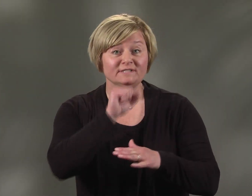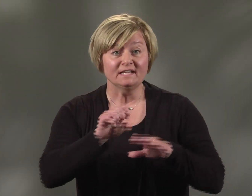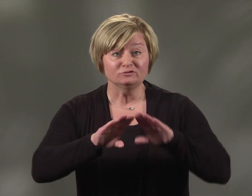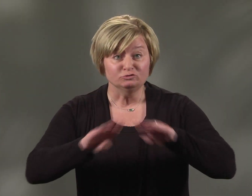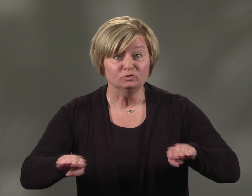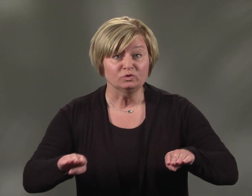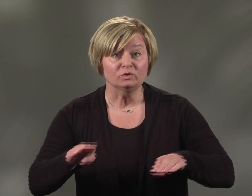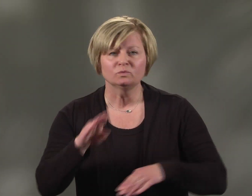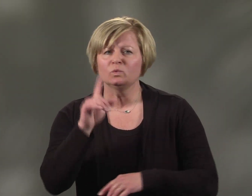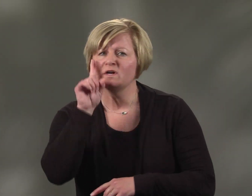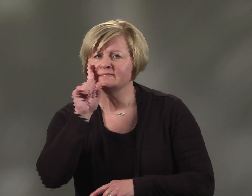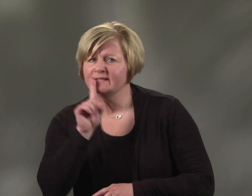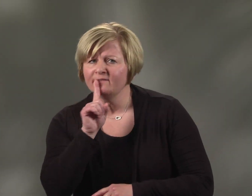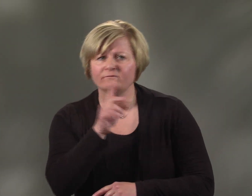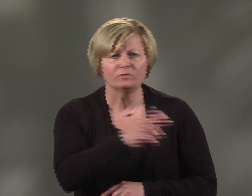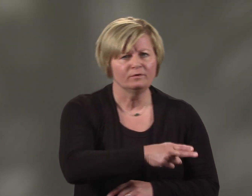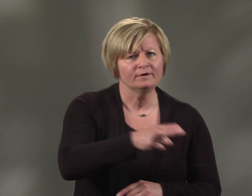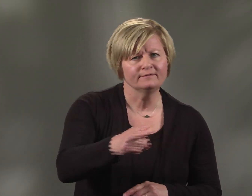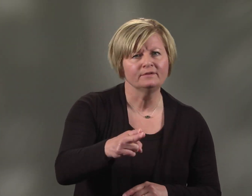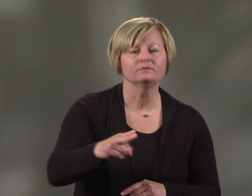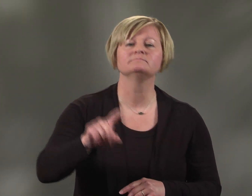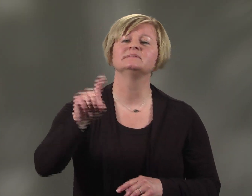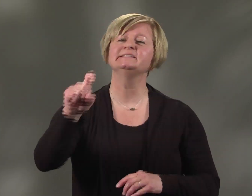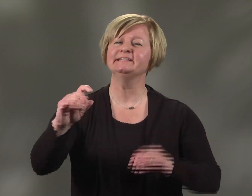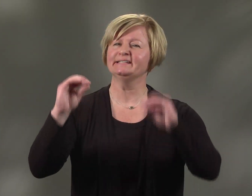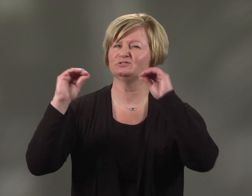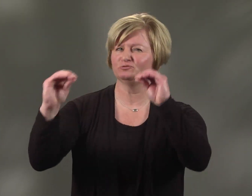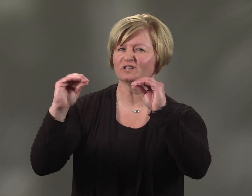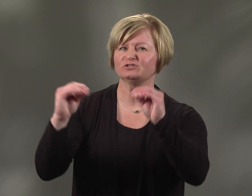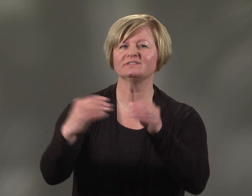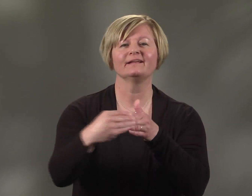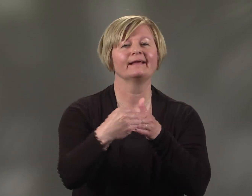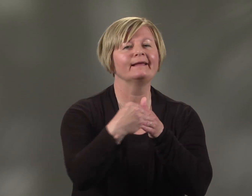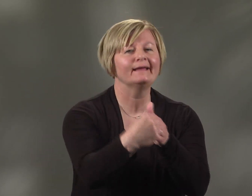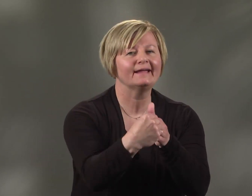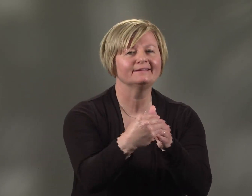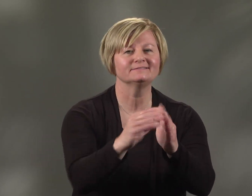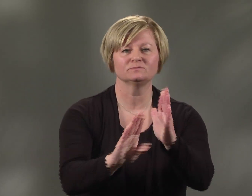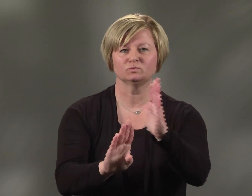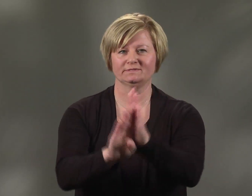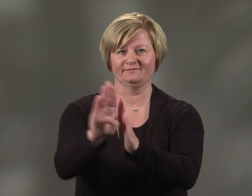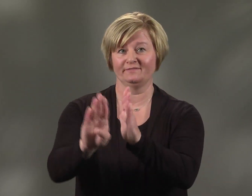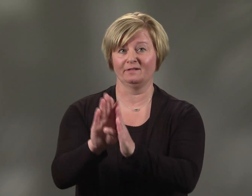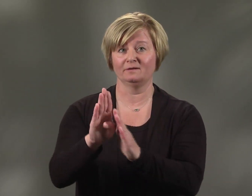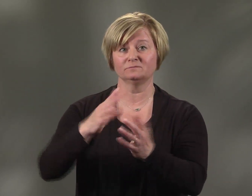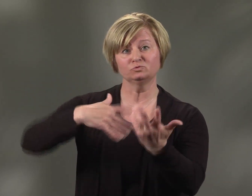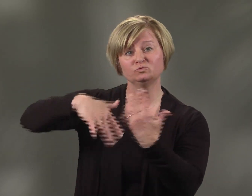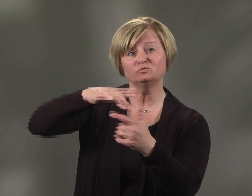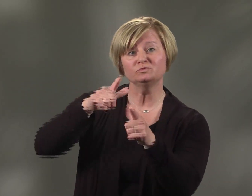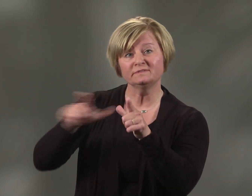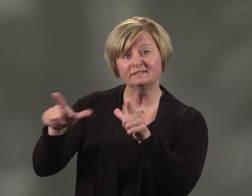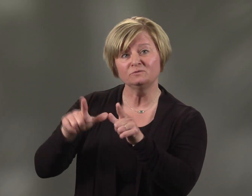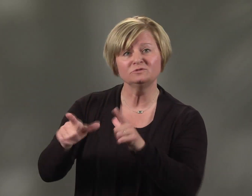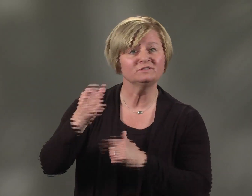Elementary aged children who are deaf or hard of hearing need instruction and guidance to develop social language